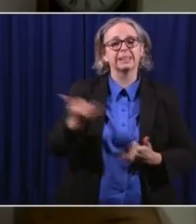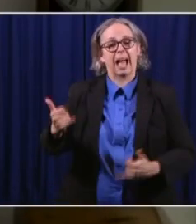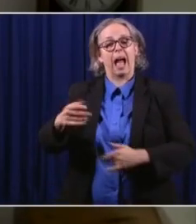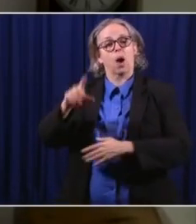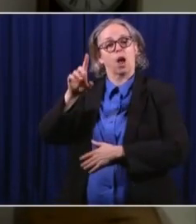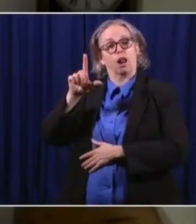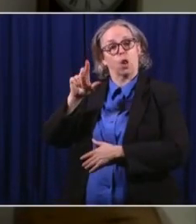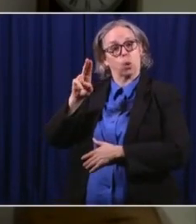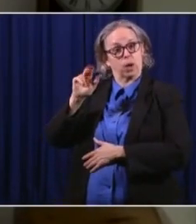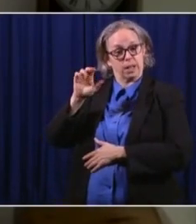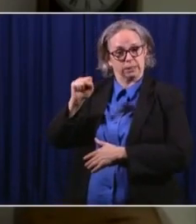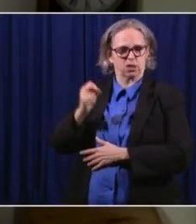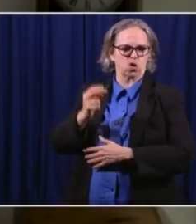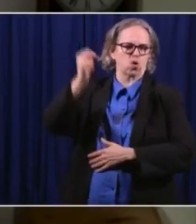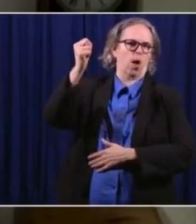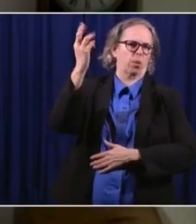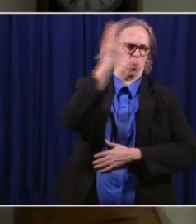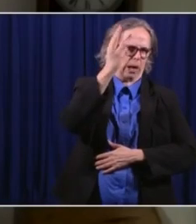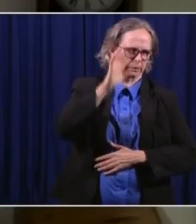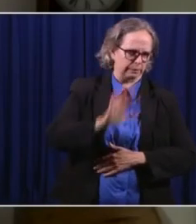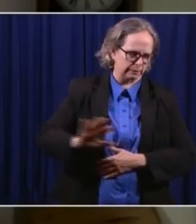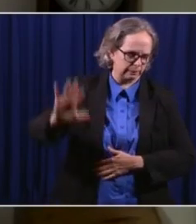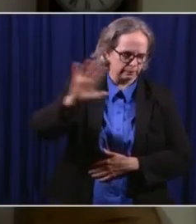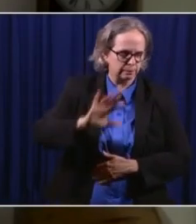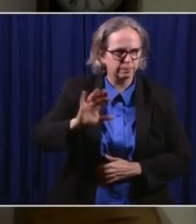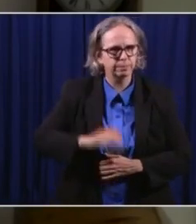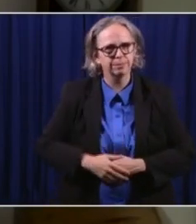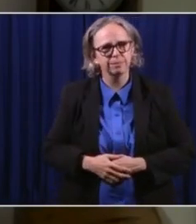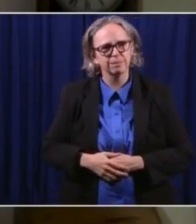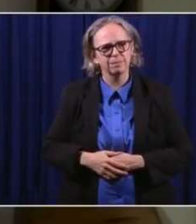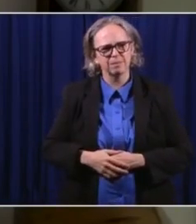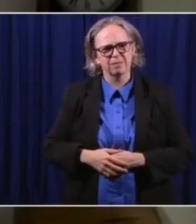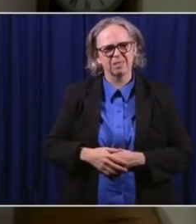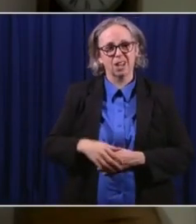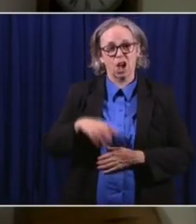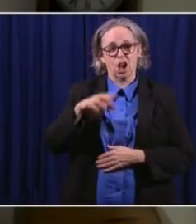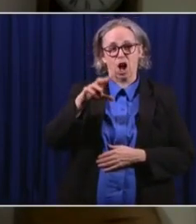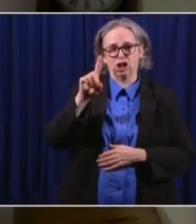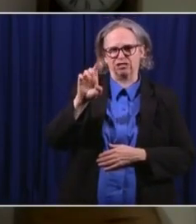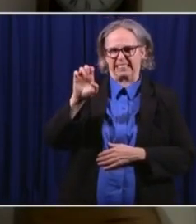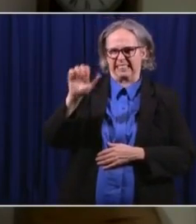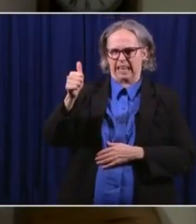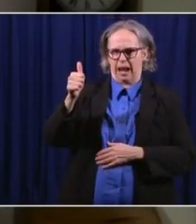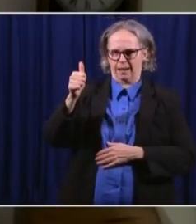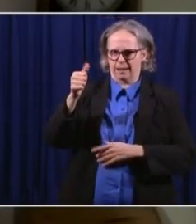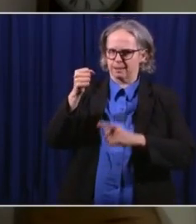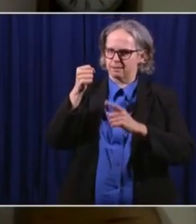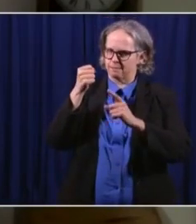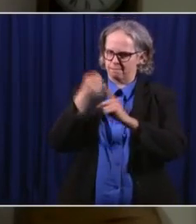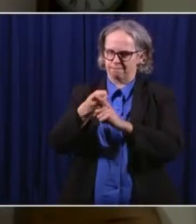CASES ARE BECAUSE OF COMMUNITY SPREAD. NOW LET'S TURN TO LUCAS COUNTY.